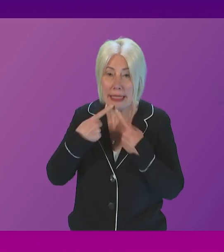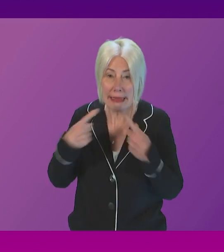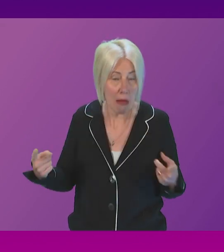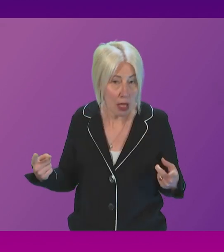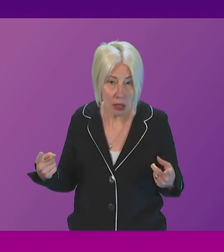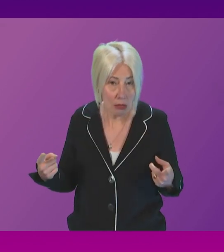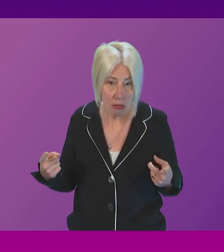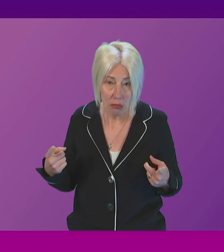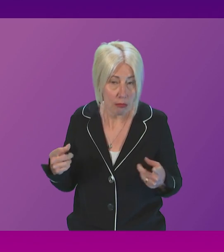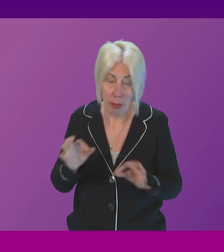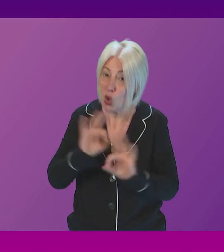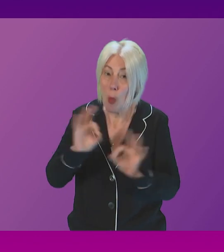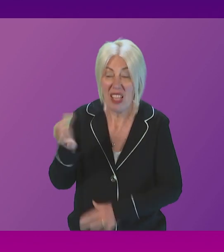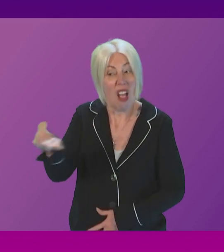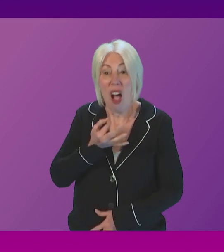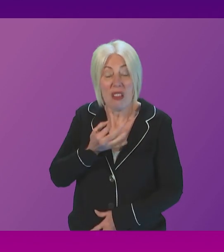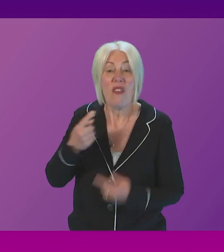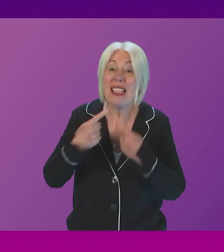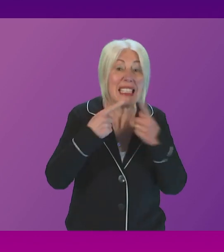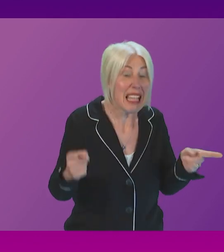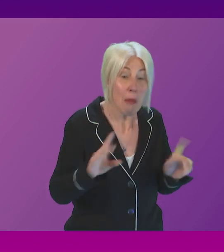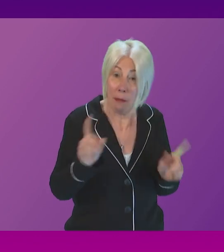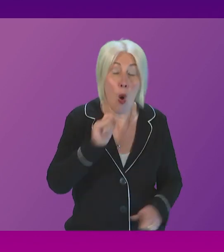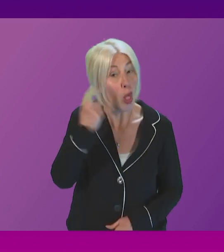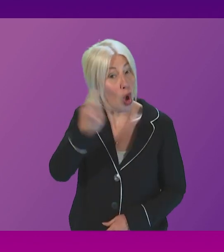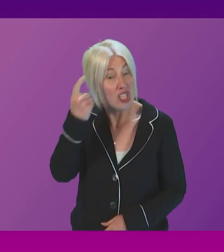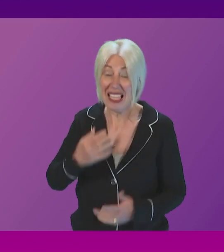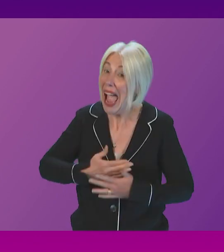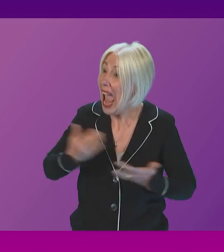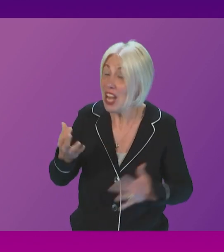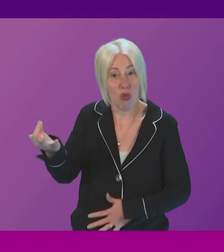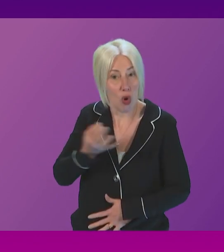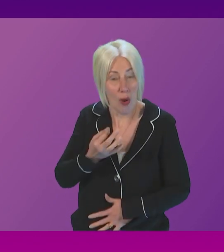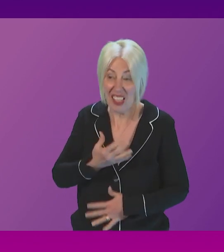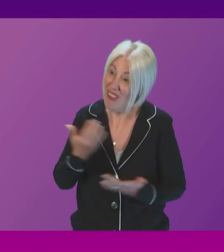request has been made, but I will, of course, consider any request that a member wishes to make.